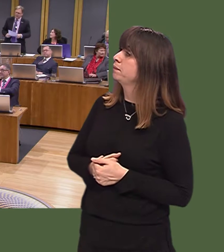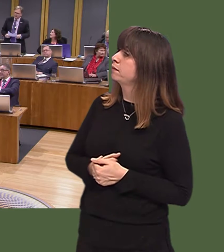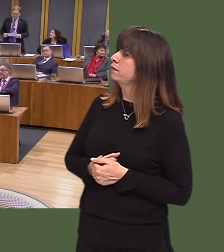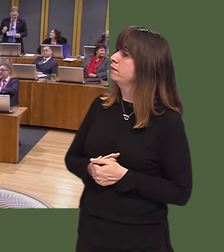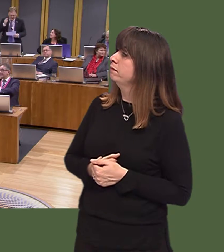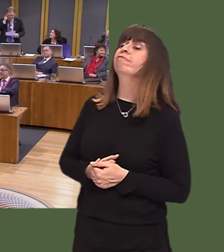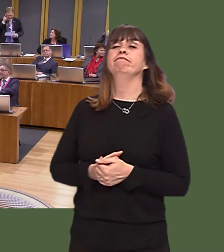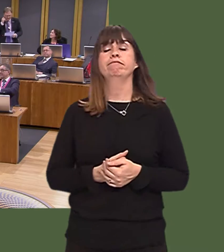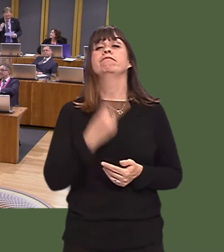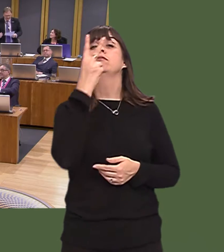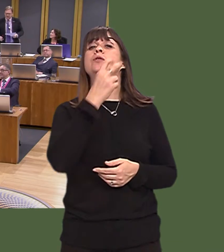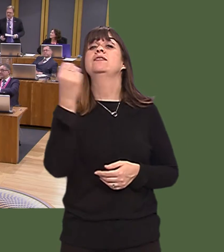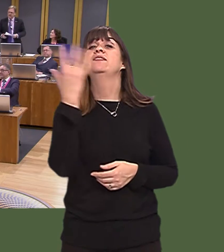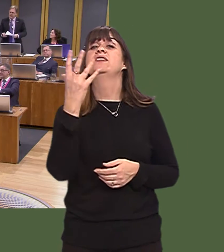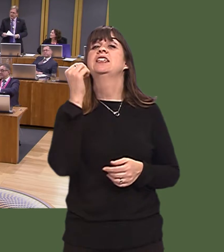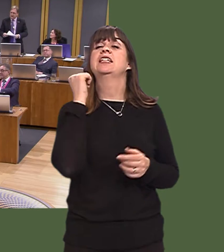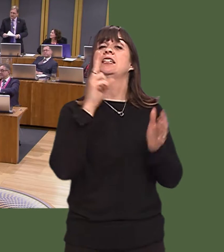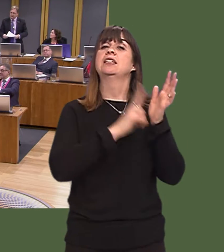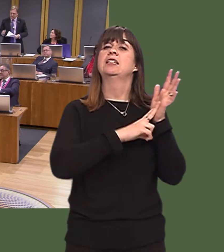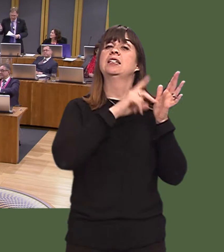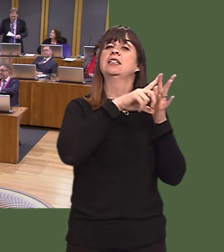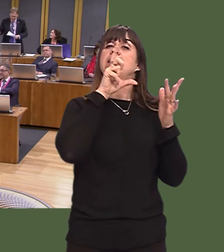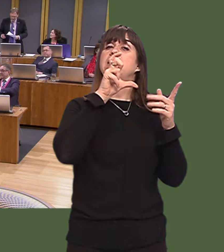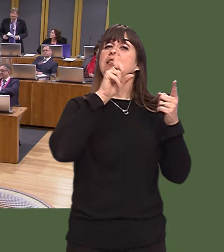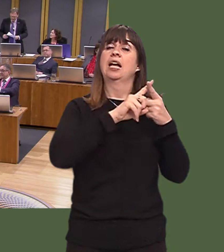Well, in 2015, the National Institute for Health and Care Excellence, NICE, published